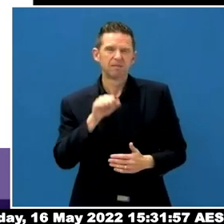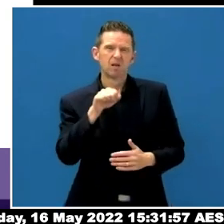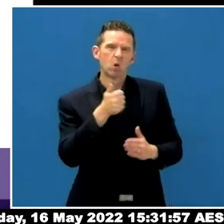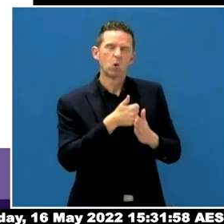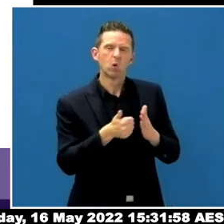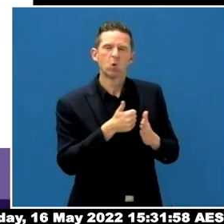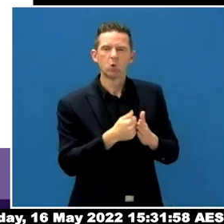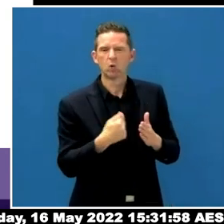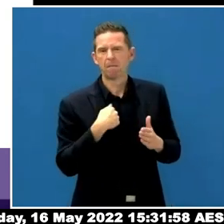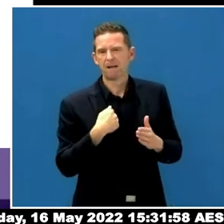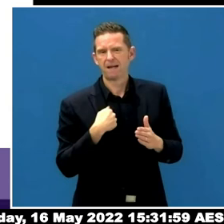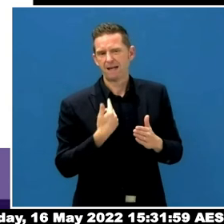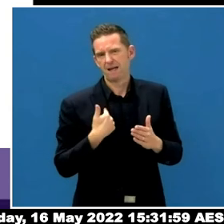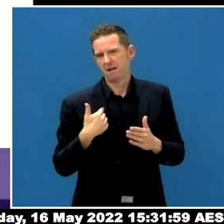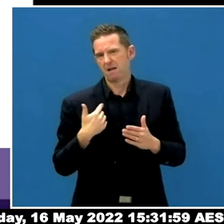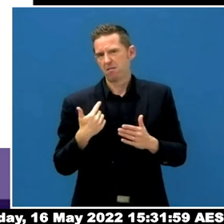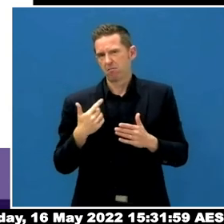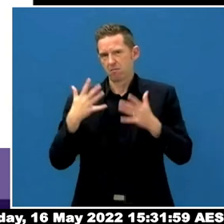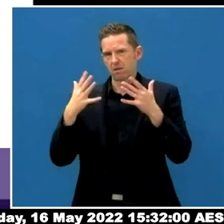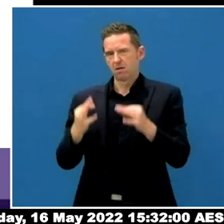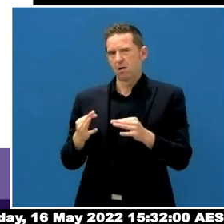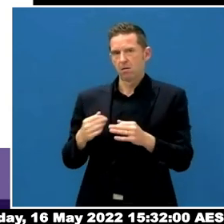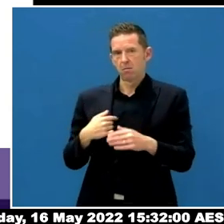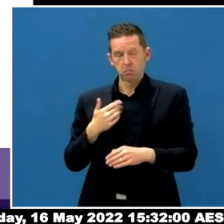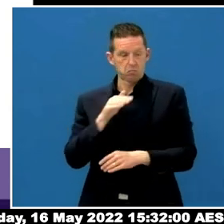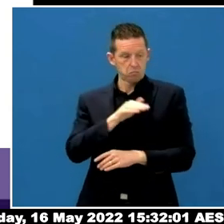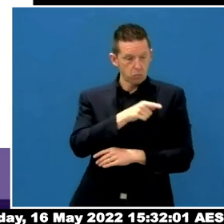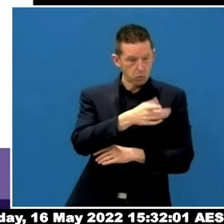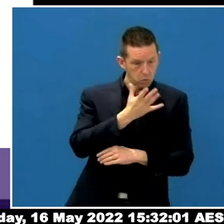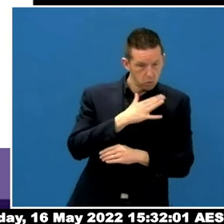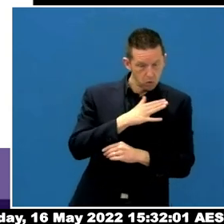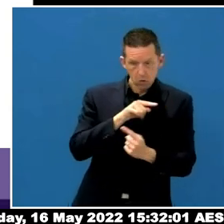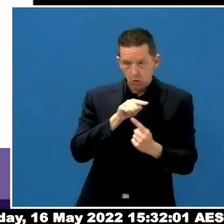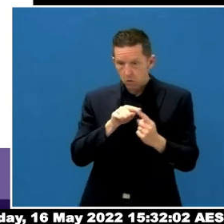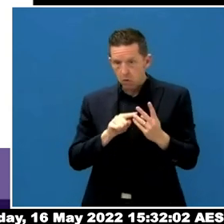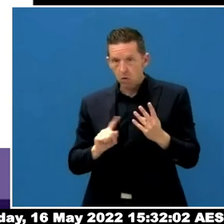I could say to him, do you want to do this or want to do that, and yeah, no.